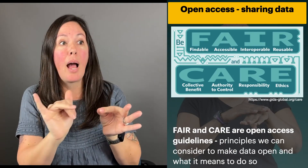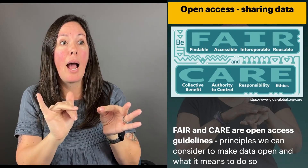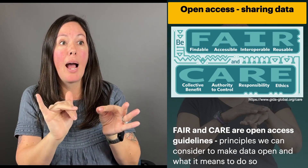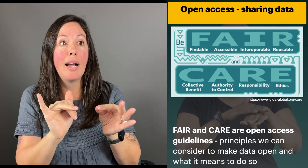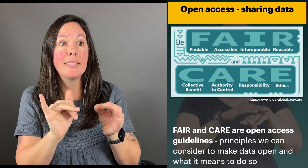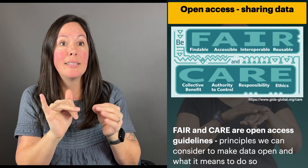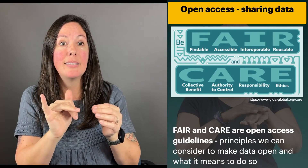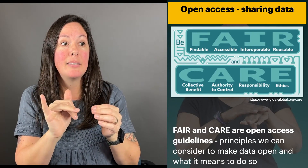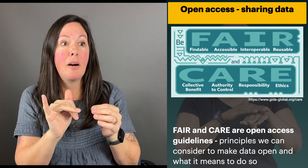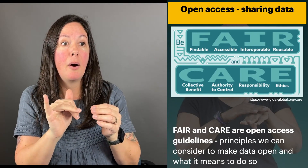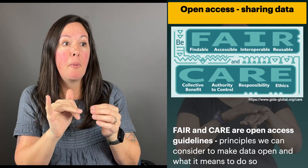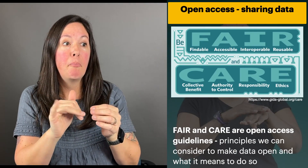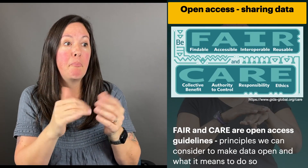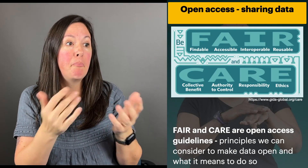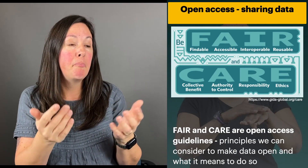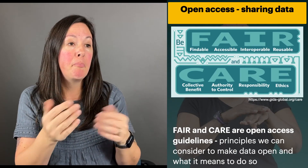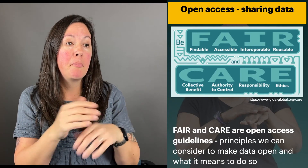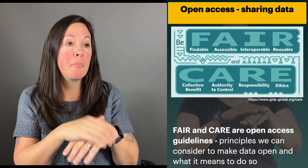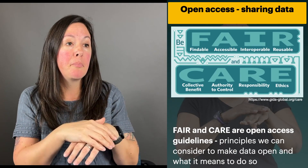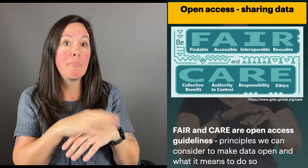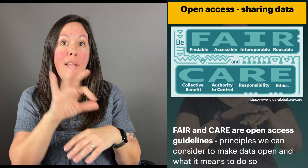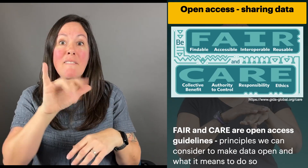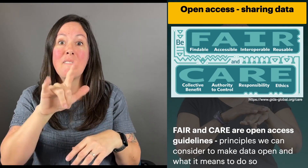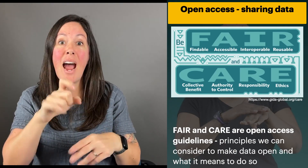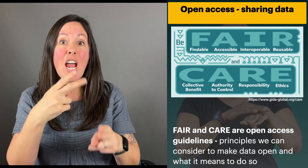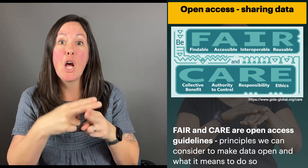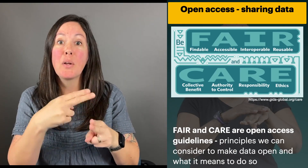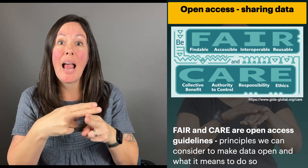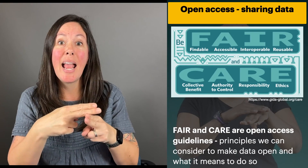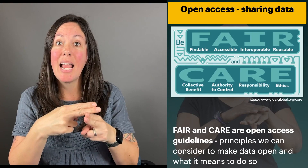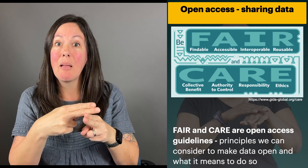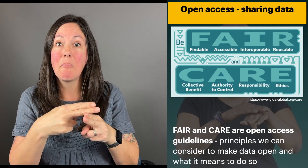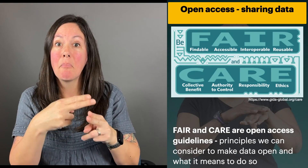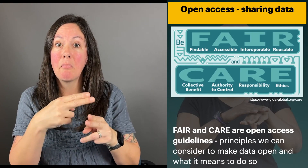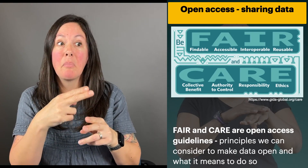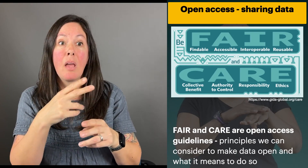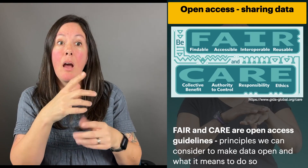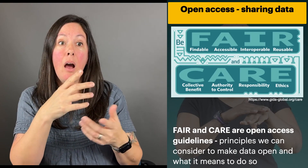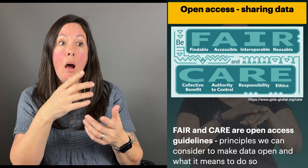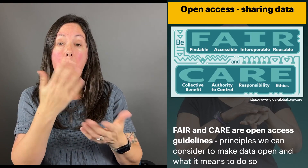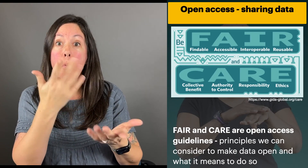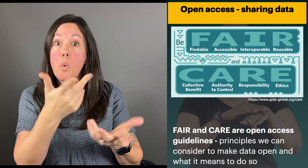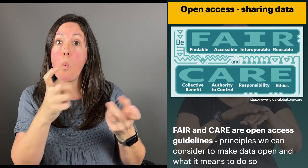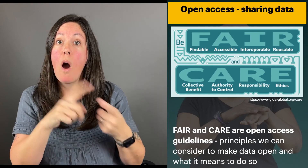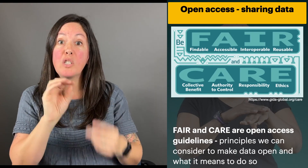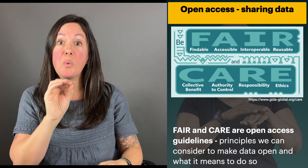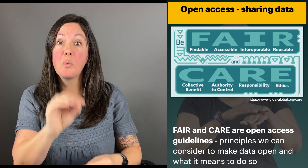it's their language it's their right to control where the data is being shared